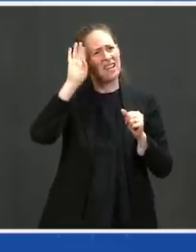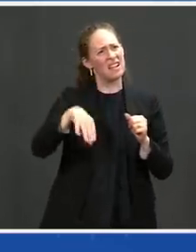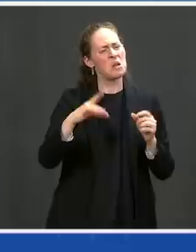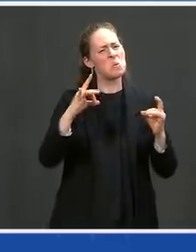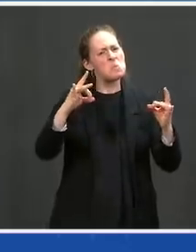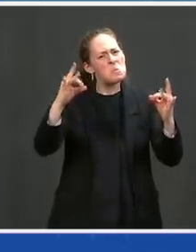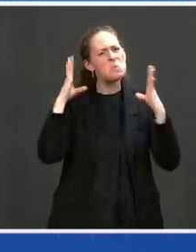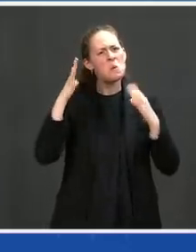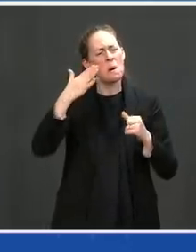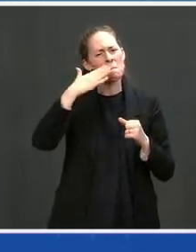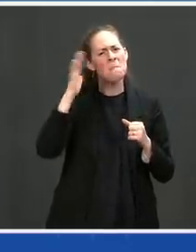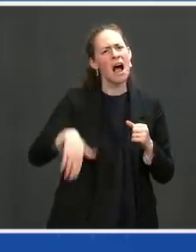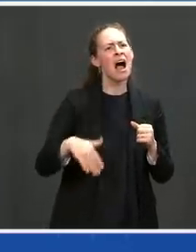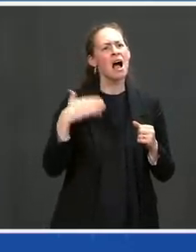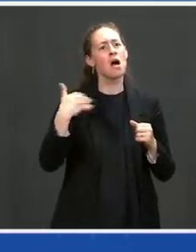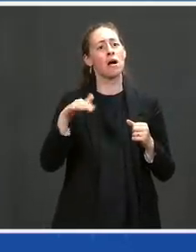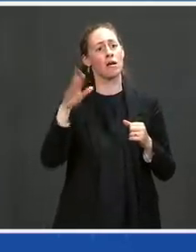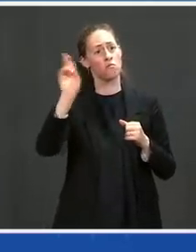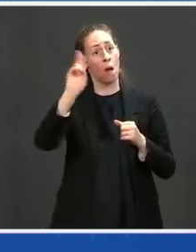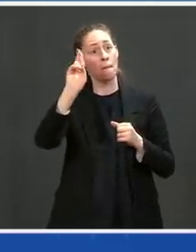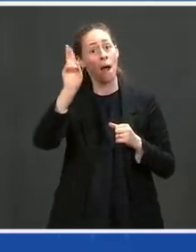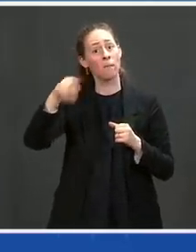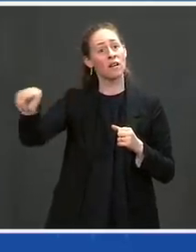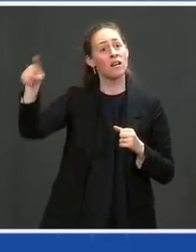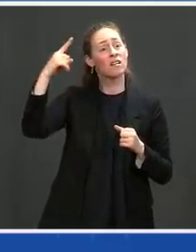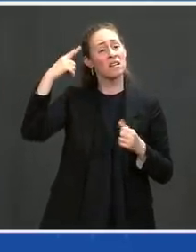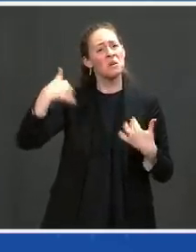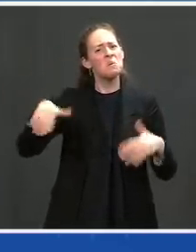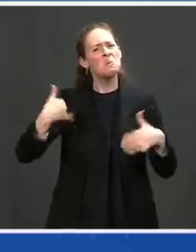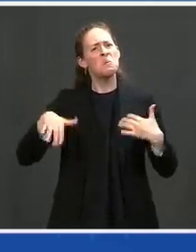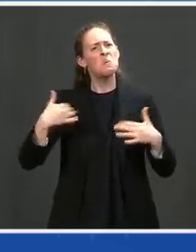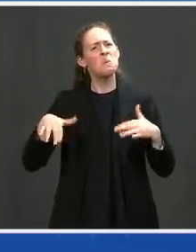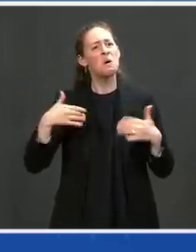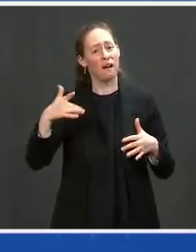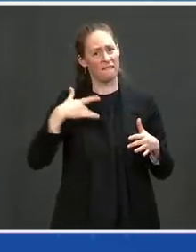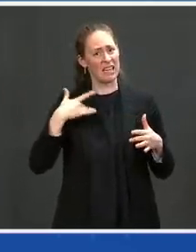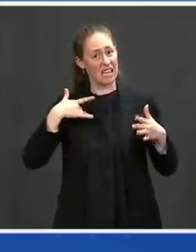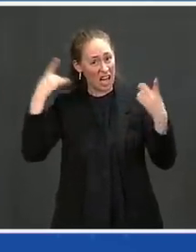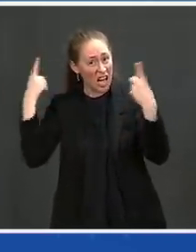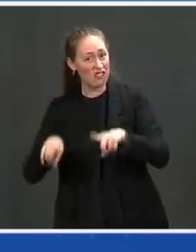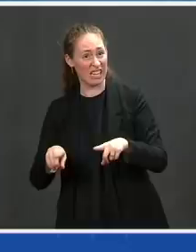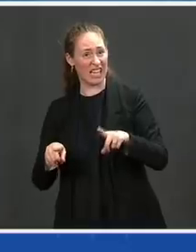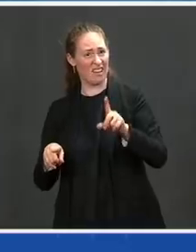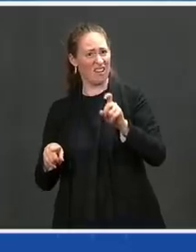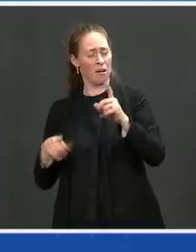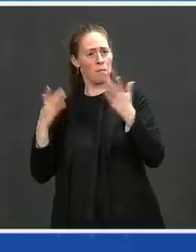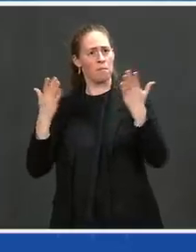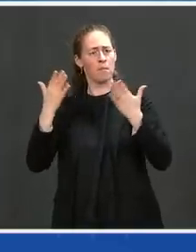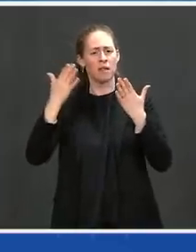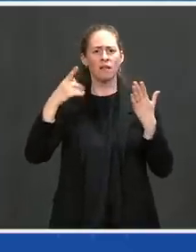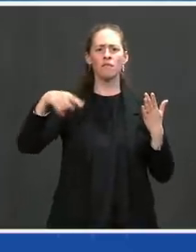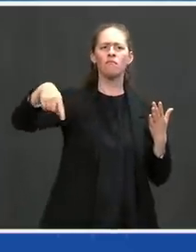Republican voters, the folks out in -- outside this White House.